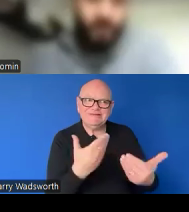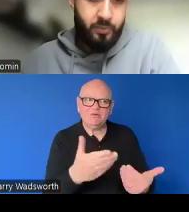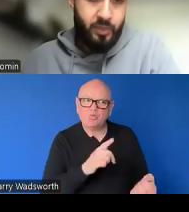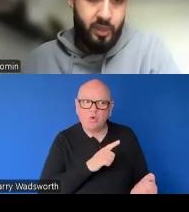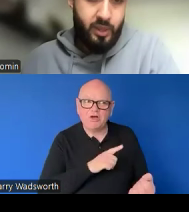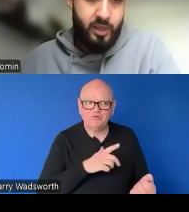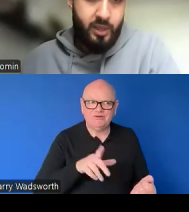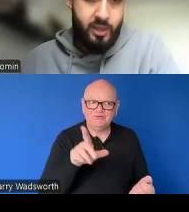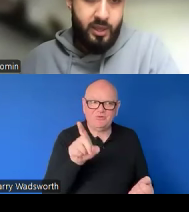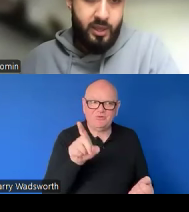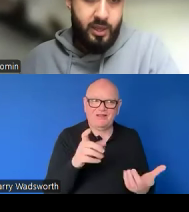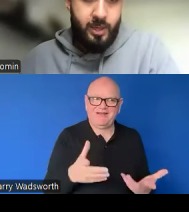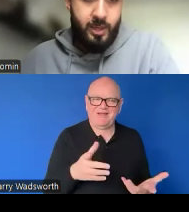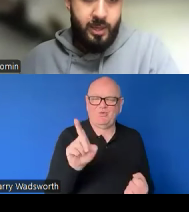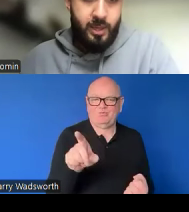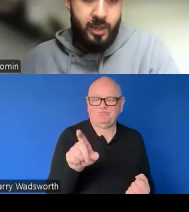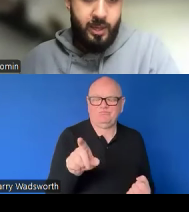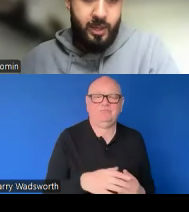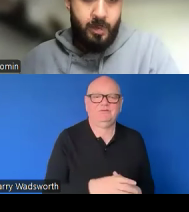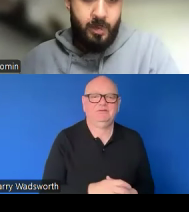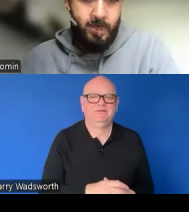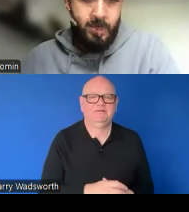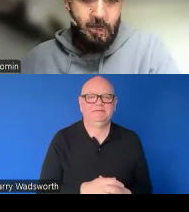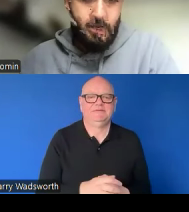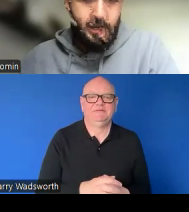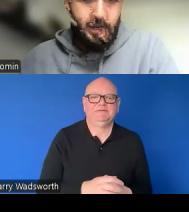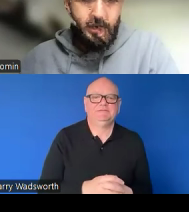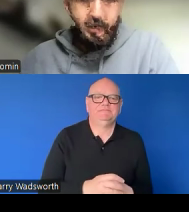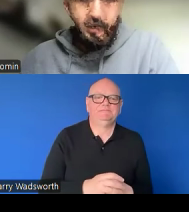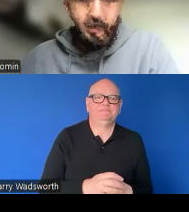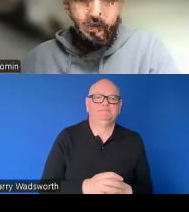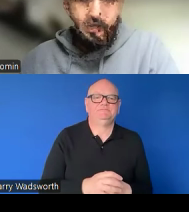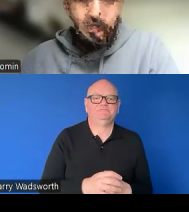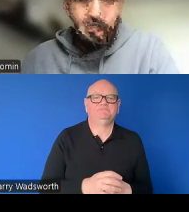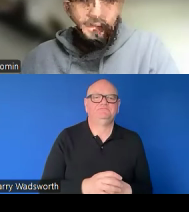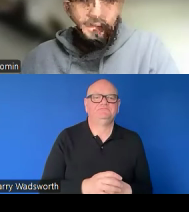You can put in extra headlines, "Limited space available," again, creating the urgency.